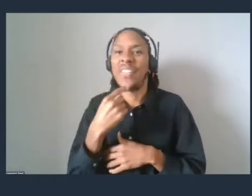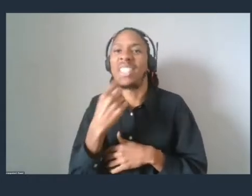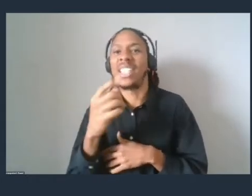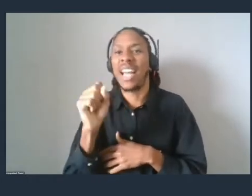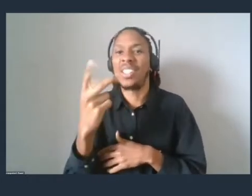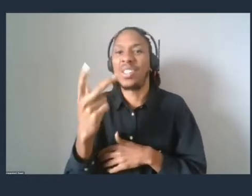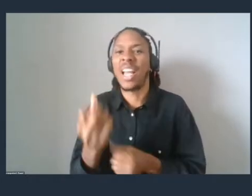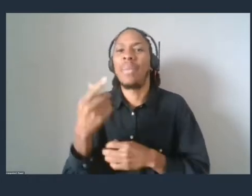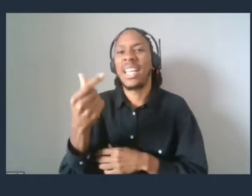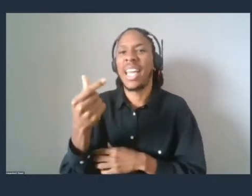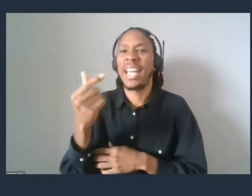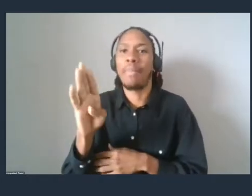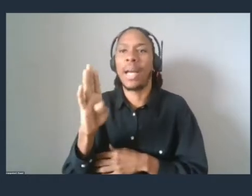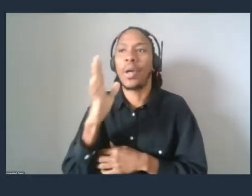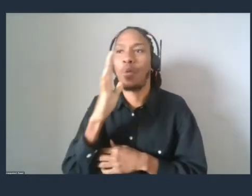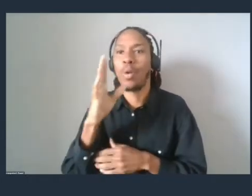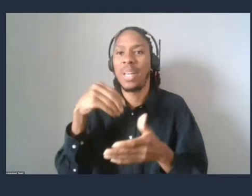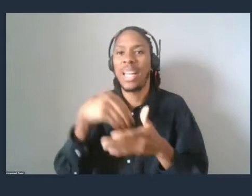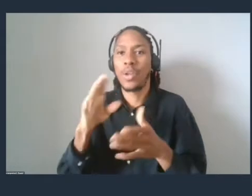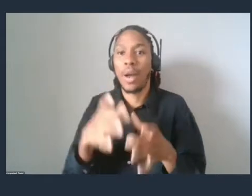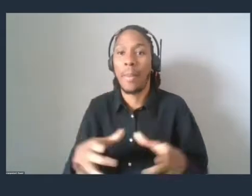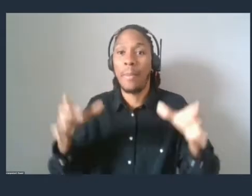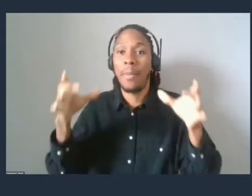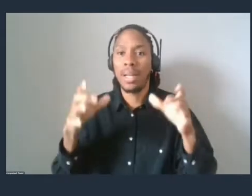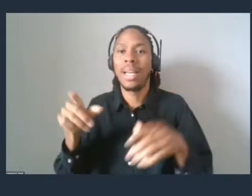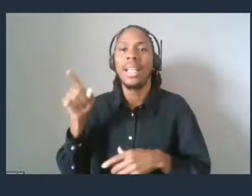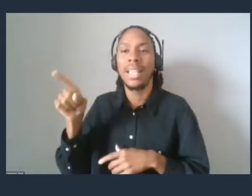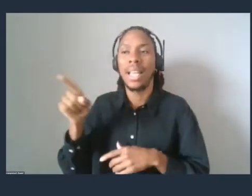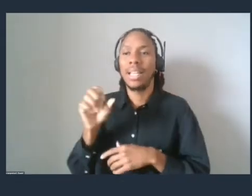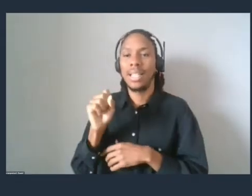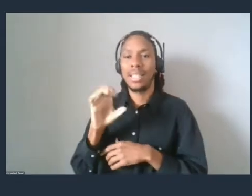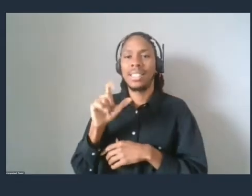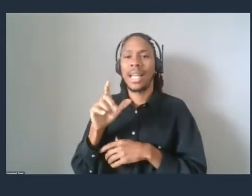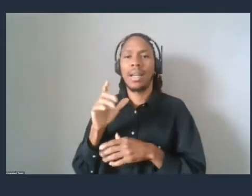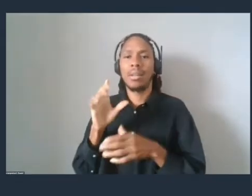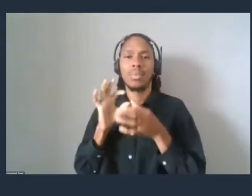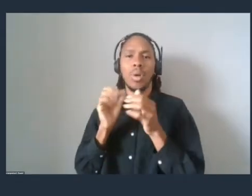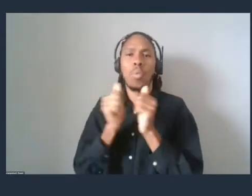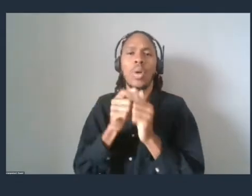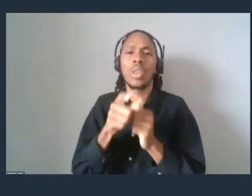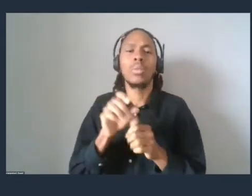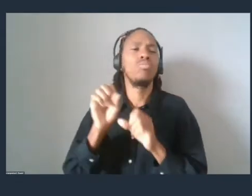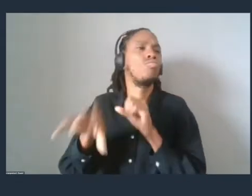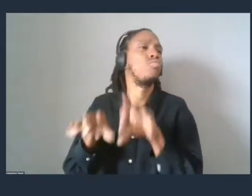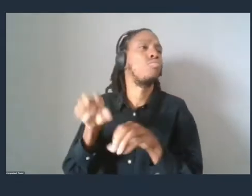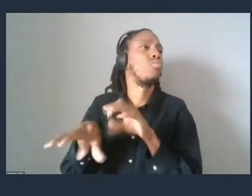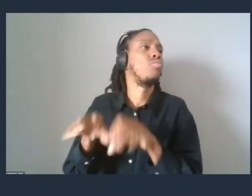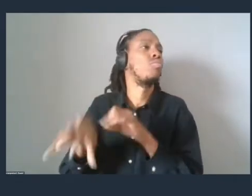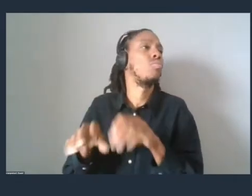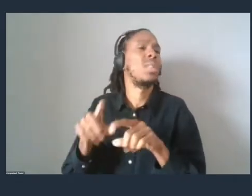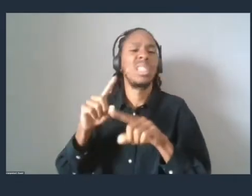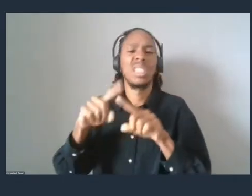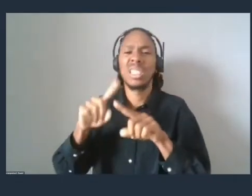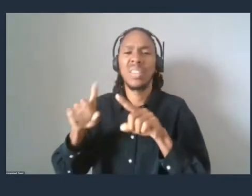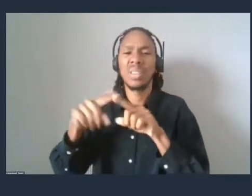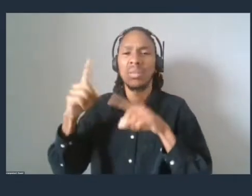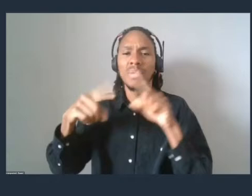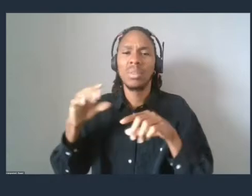are going to be in your bucket. It scales with you, so you can just keep putting data in at lots of different cost optimization options.